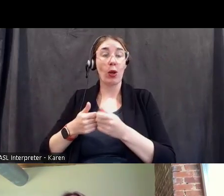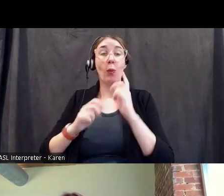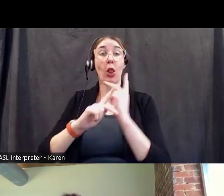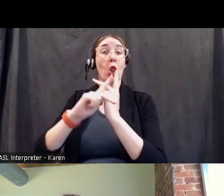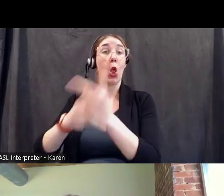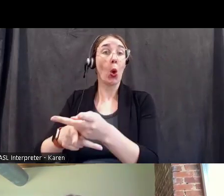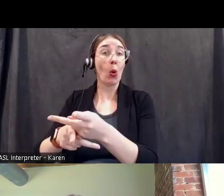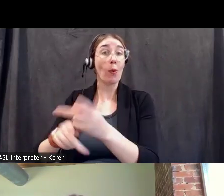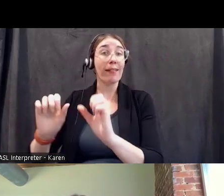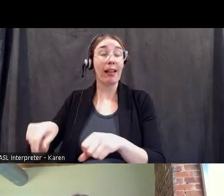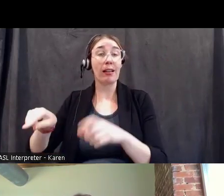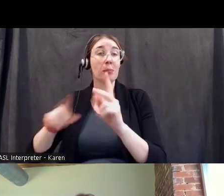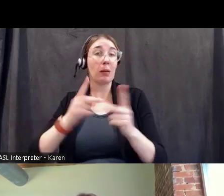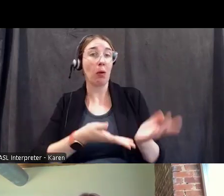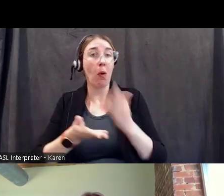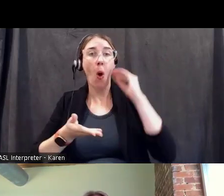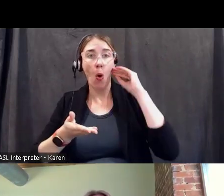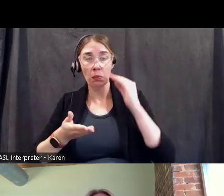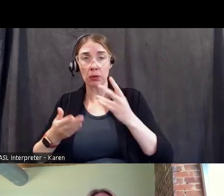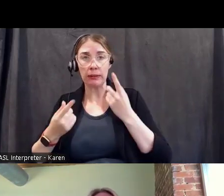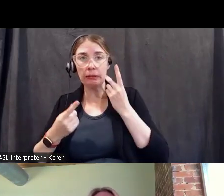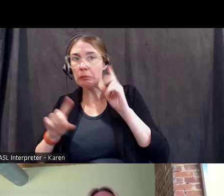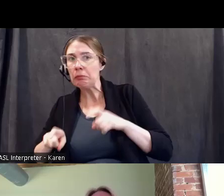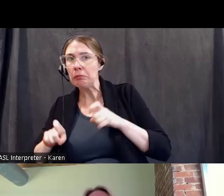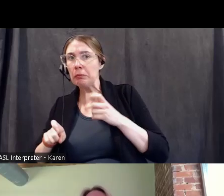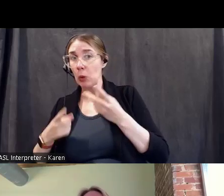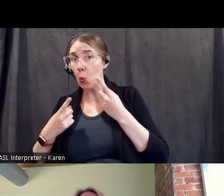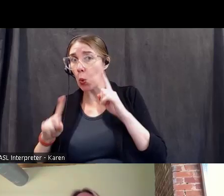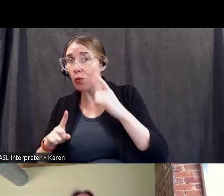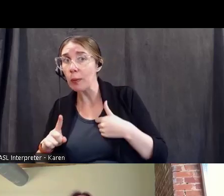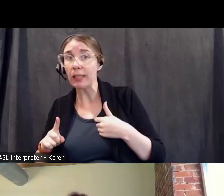and then if it's something that does work and they need help with funding, we can work directly with